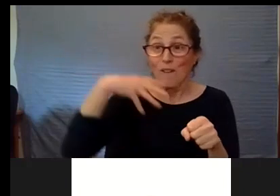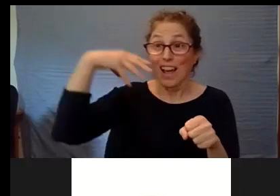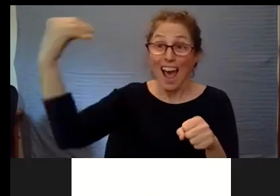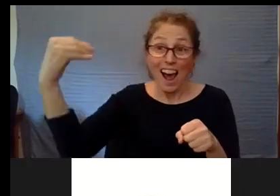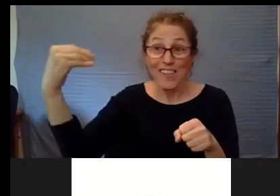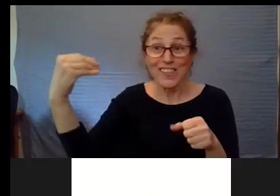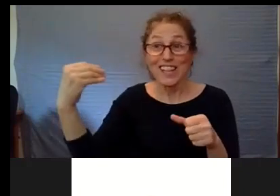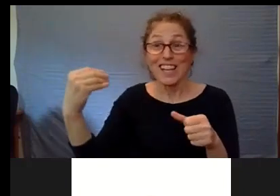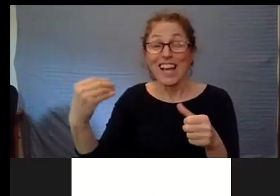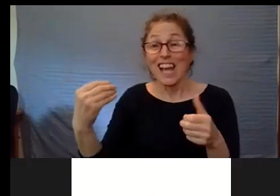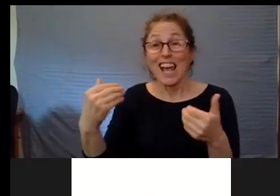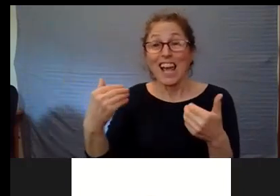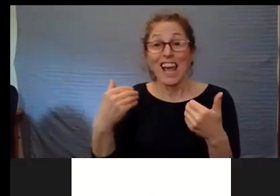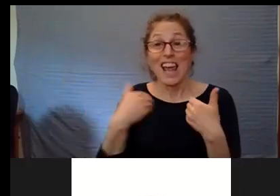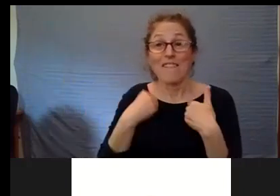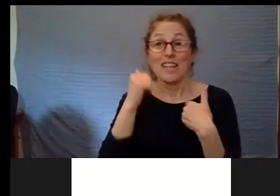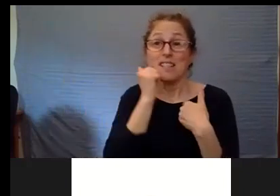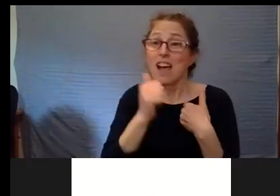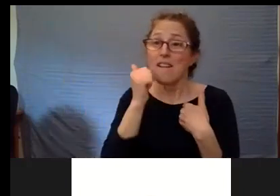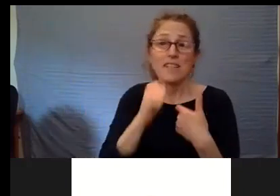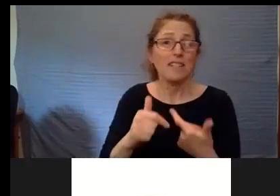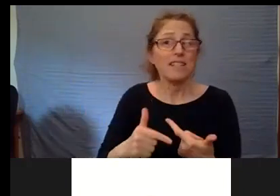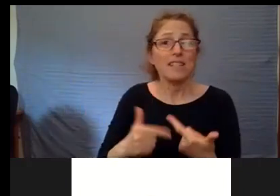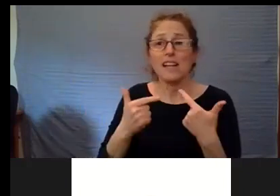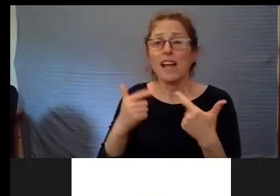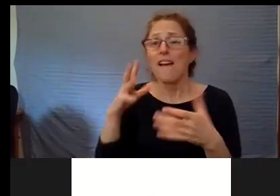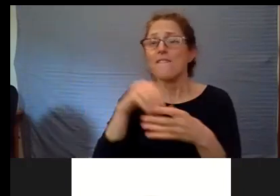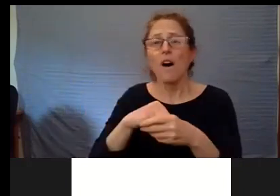you know, a day-to-day life that involves leaving the house whenever you want or going